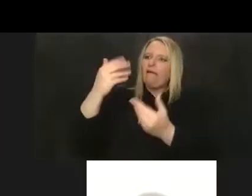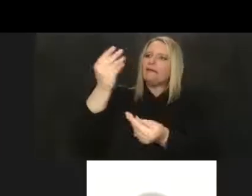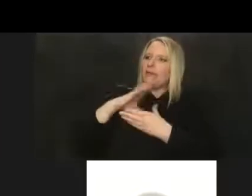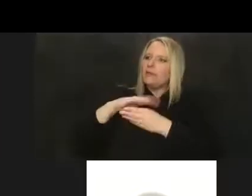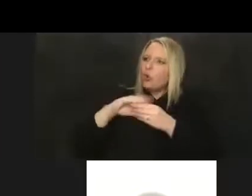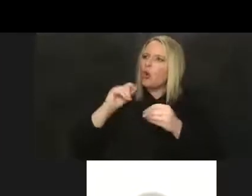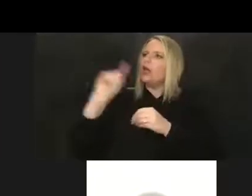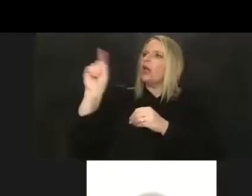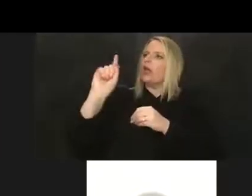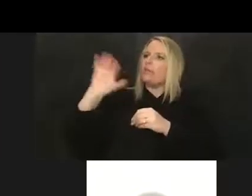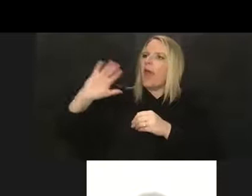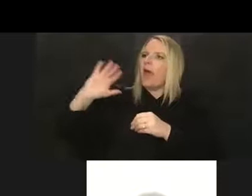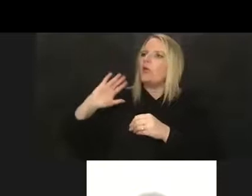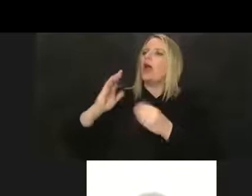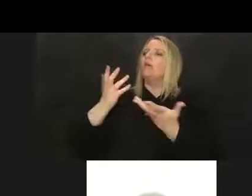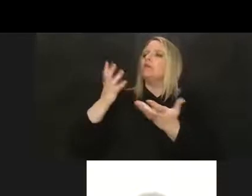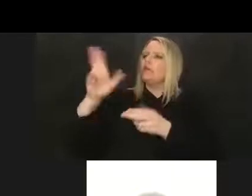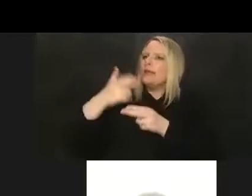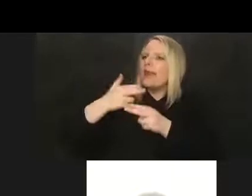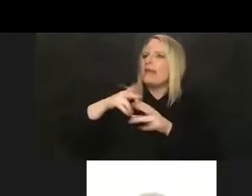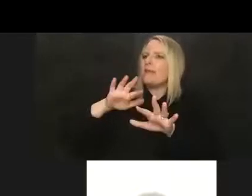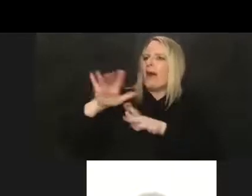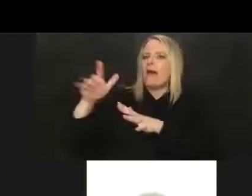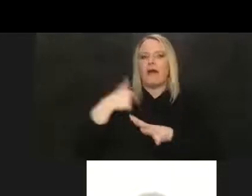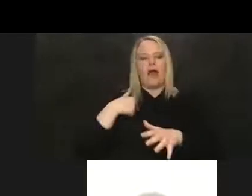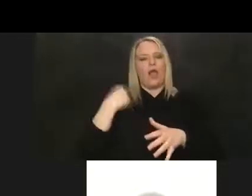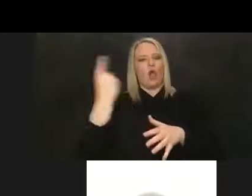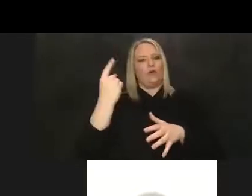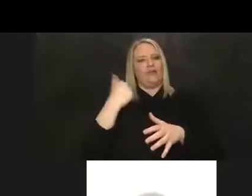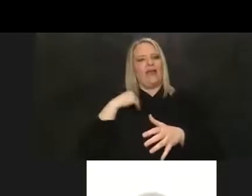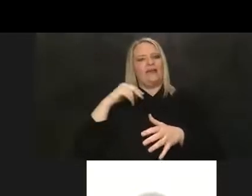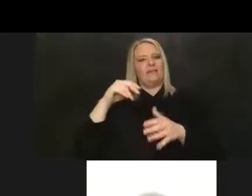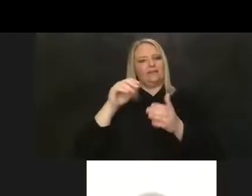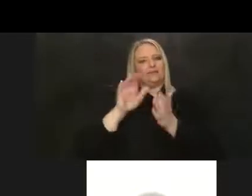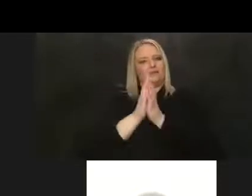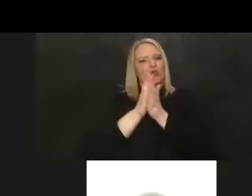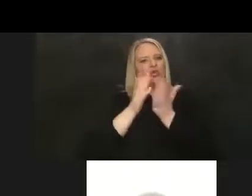what's your name?" and you know I walked around with my little Nancy Drew tablet, I was just,